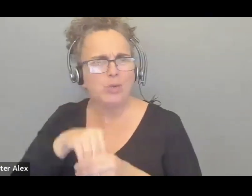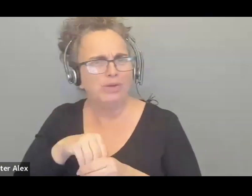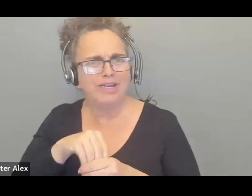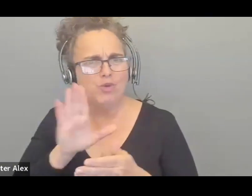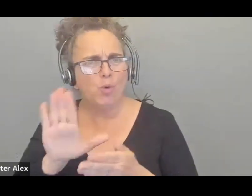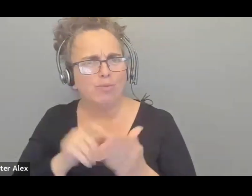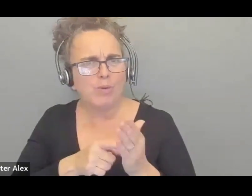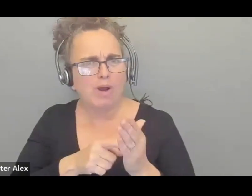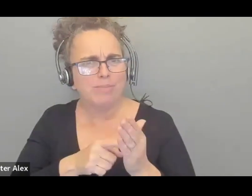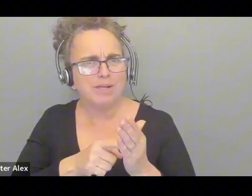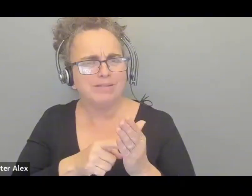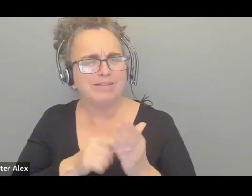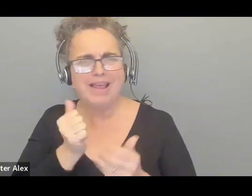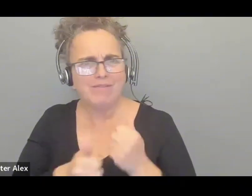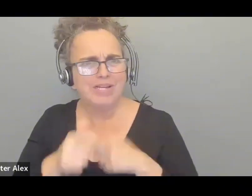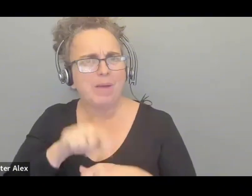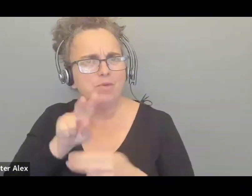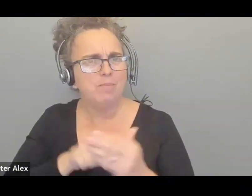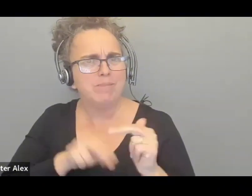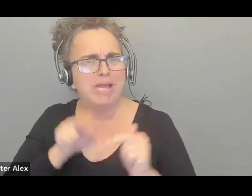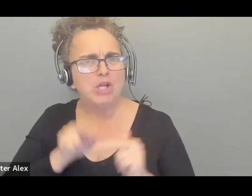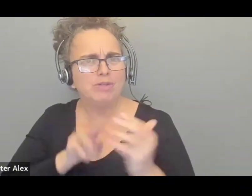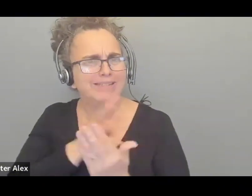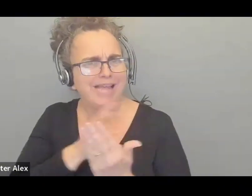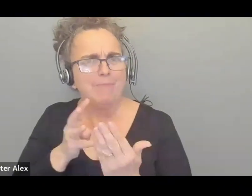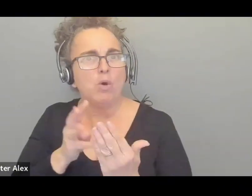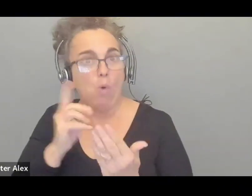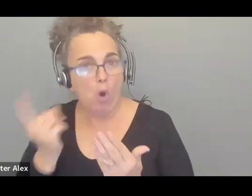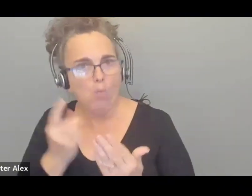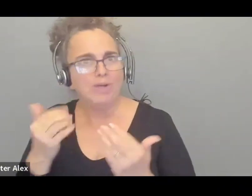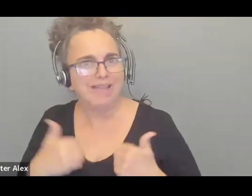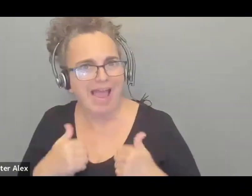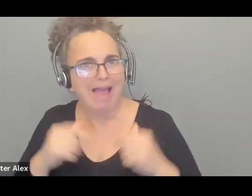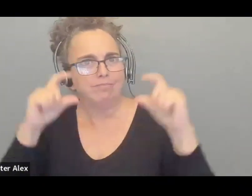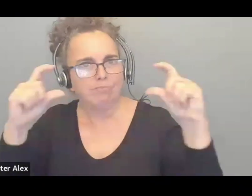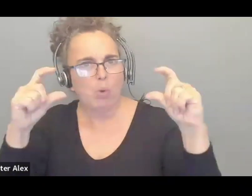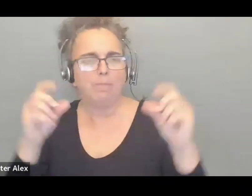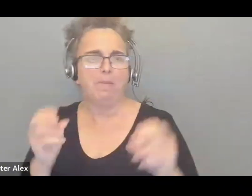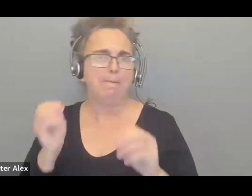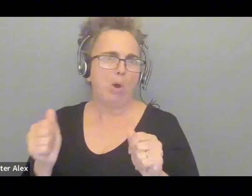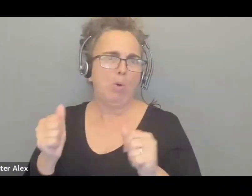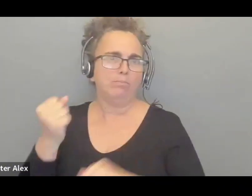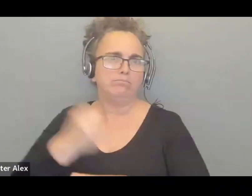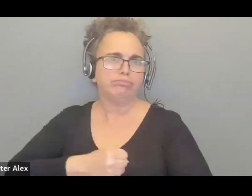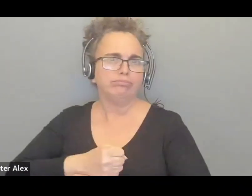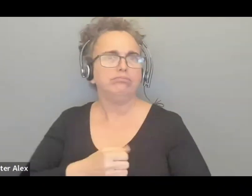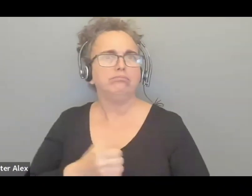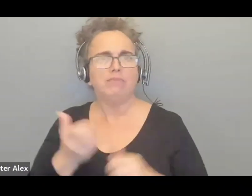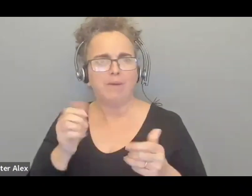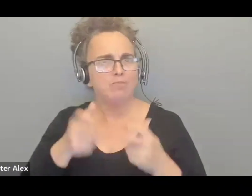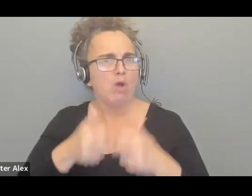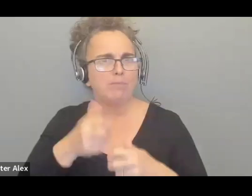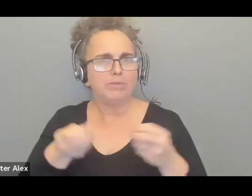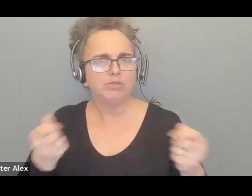you're always gonna add a table header, right? 10% of issues gone boom. So that's just one example. But to be able to like look at your data